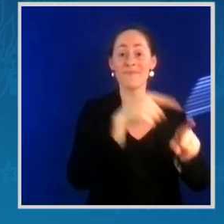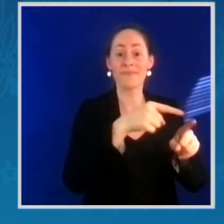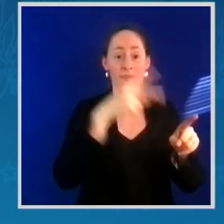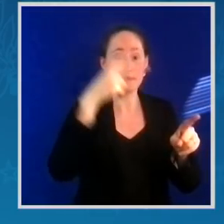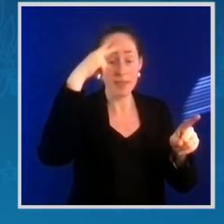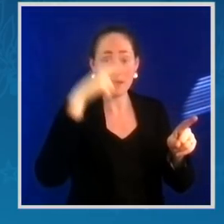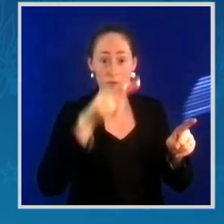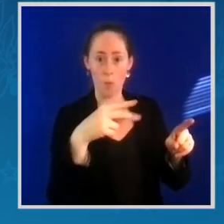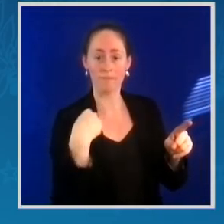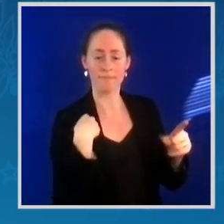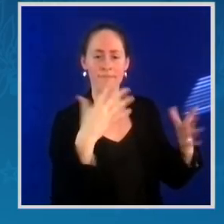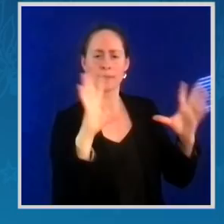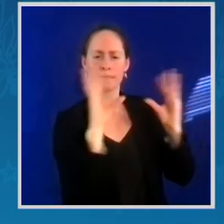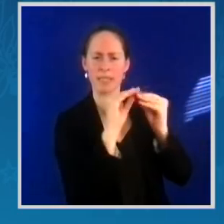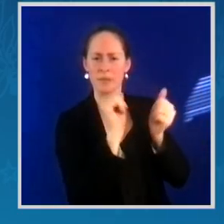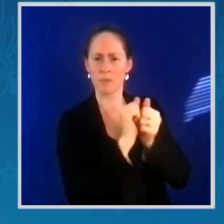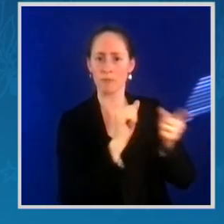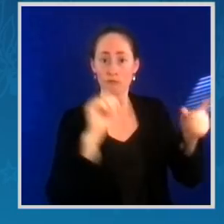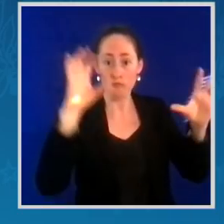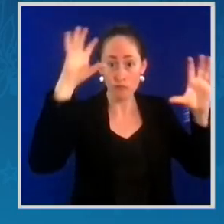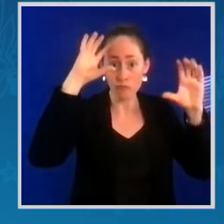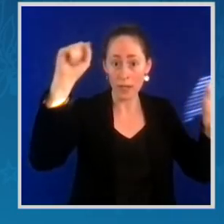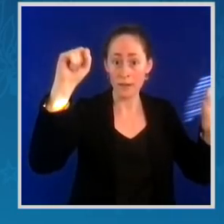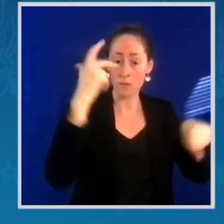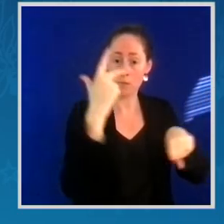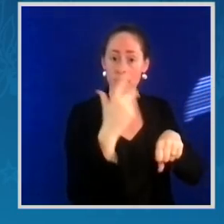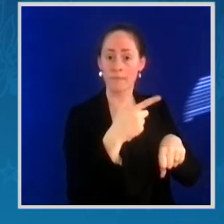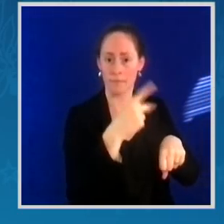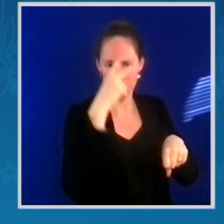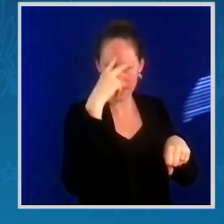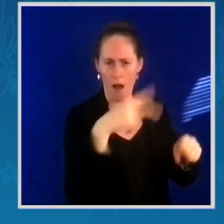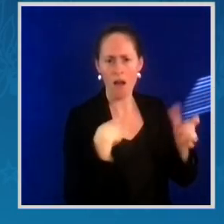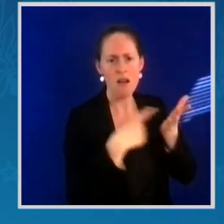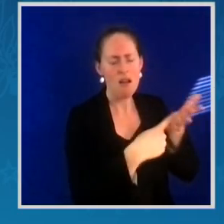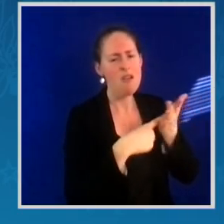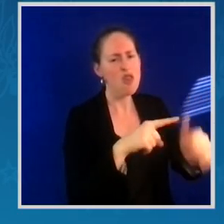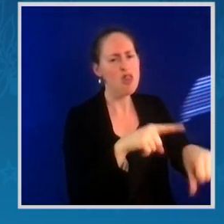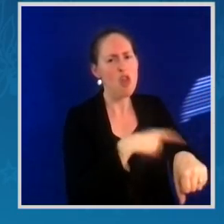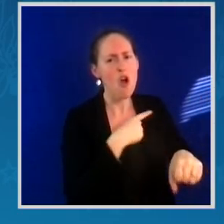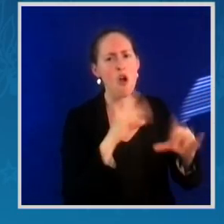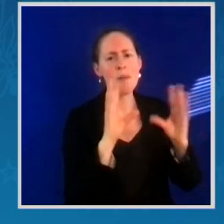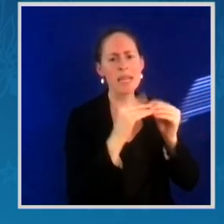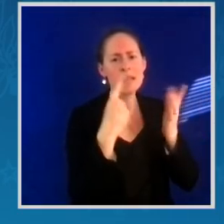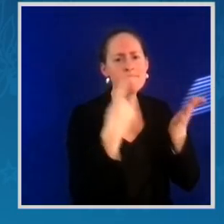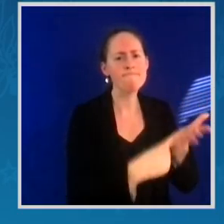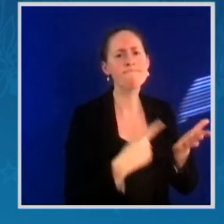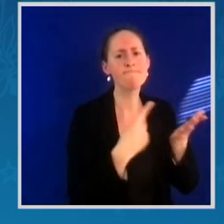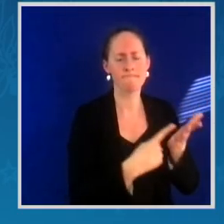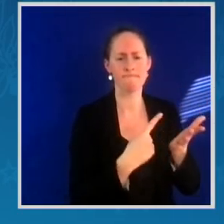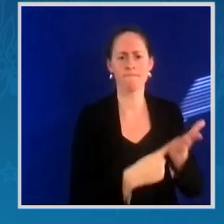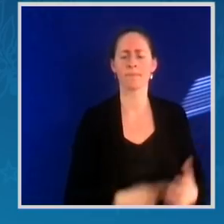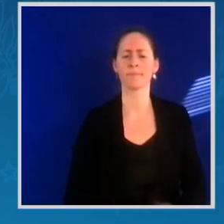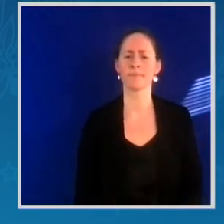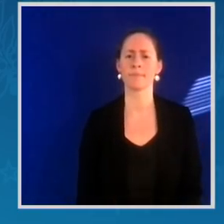We had a long meeting, both he and I in person one on one. And during the course of our bilateral meeting,